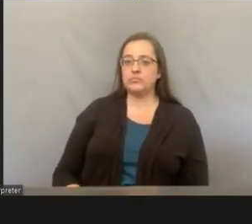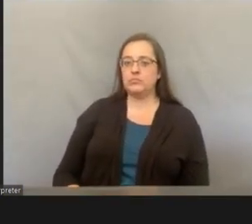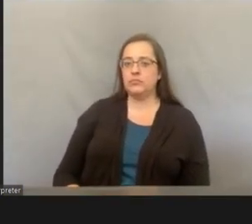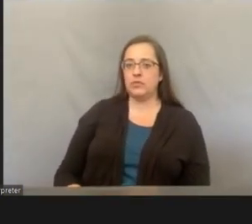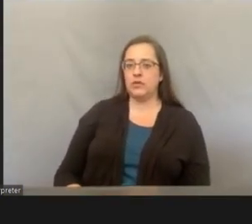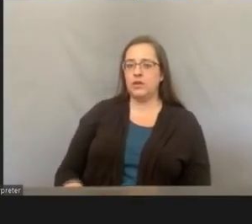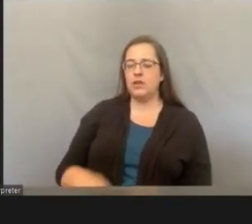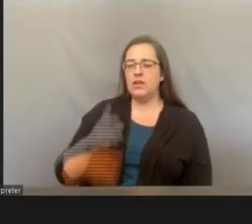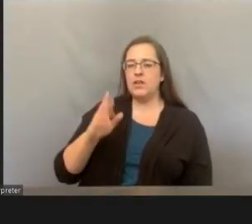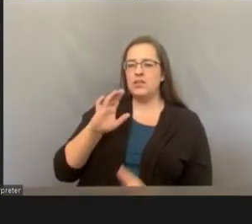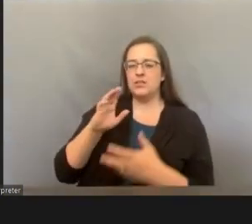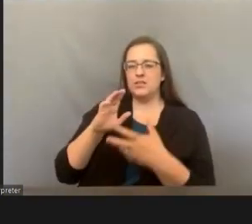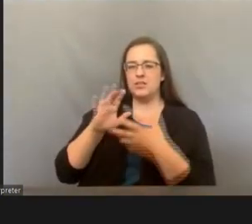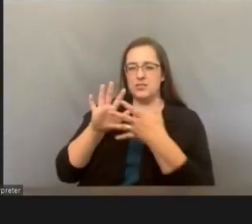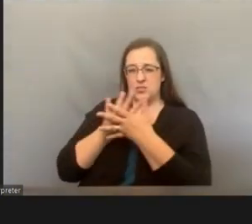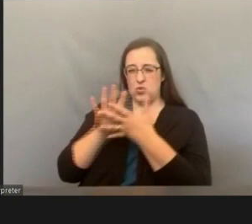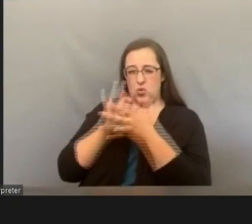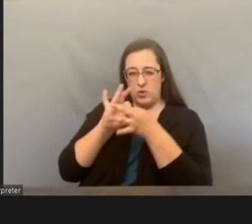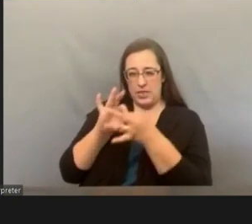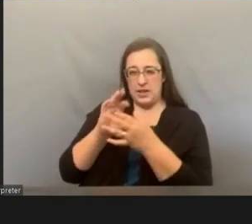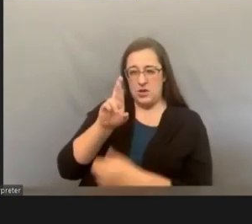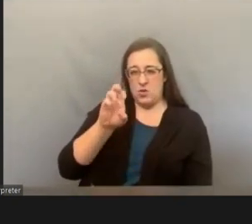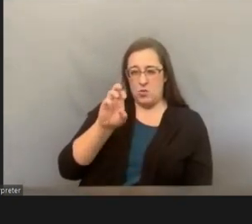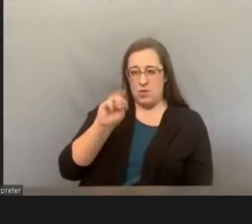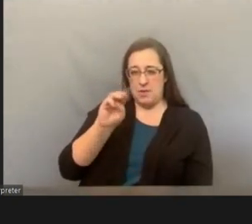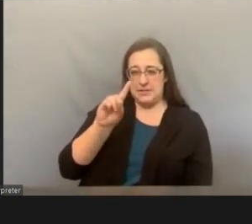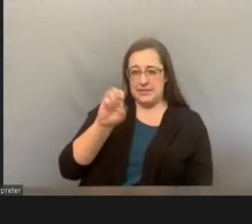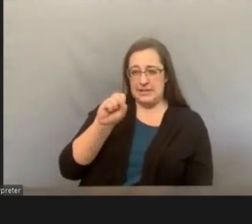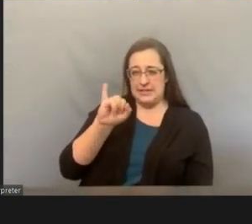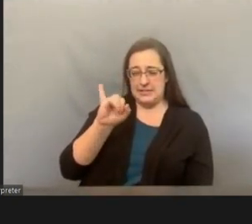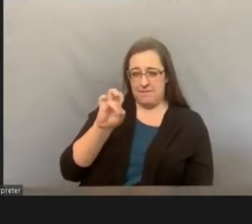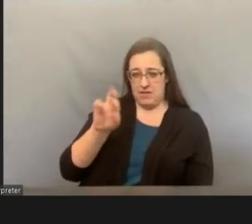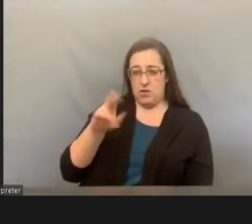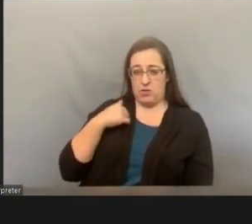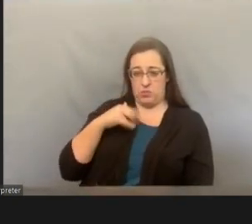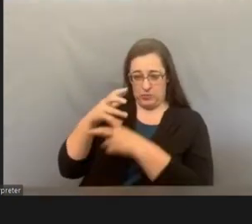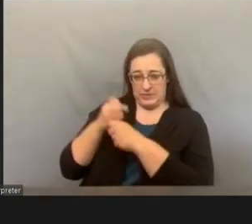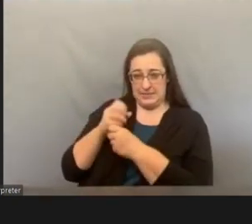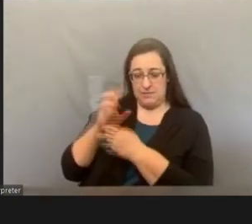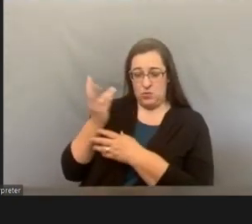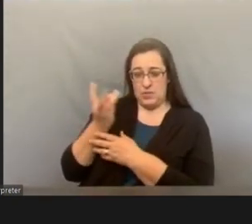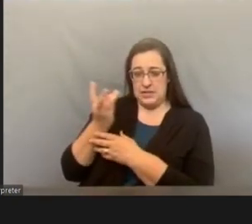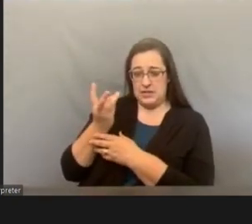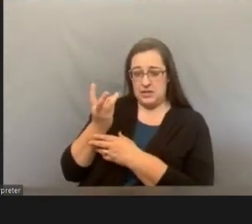WILL THAT BENEFIT IN WHICH HOSPITALS ARE USING THAT? CMAC.